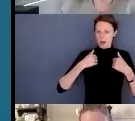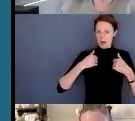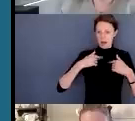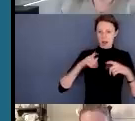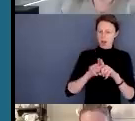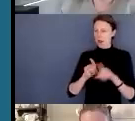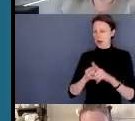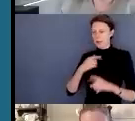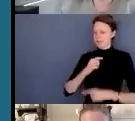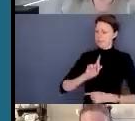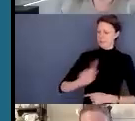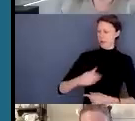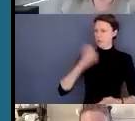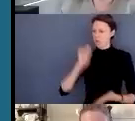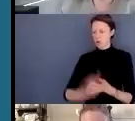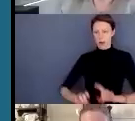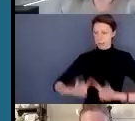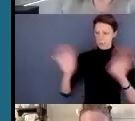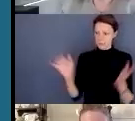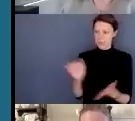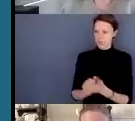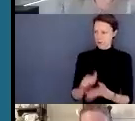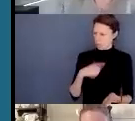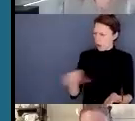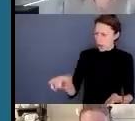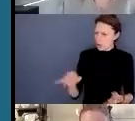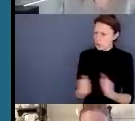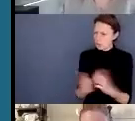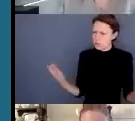see it as I see it. It's just a trap, it's a really big thing, but we'll step through that